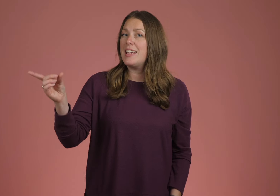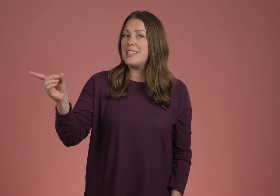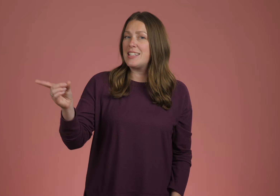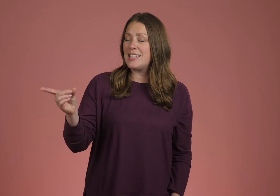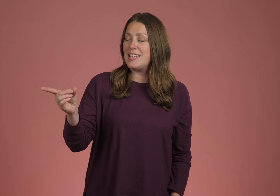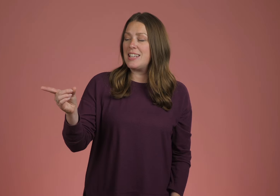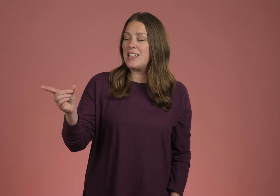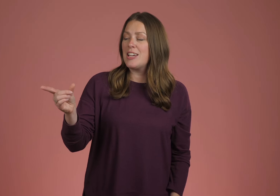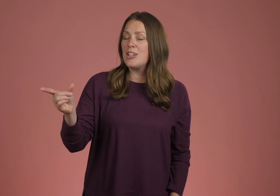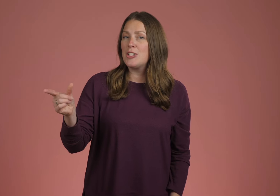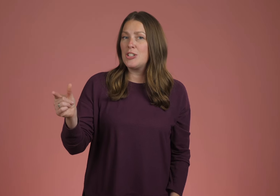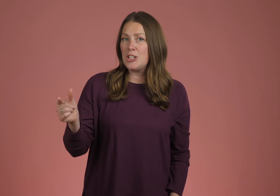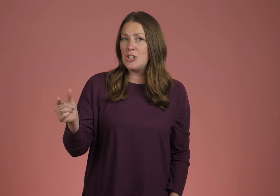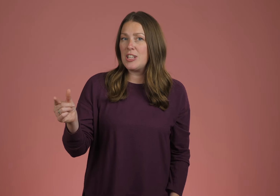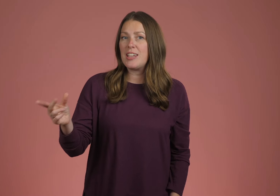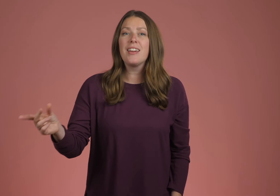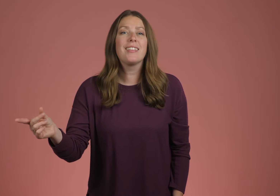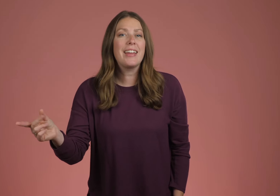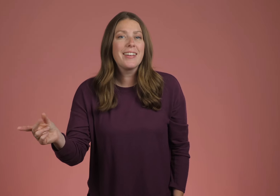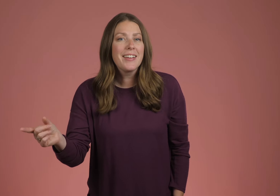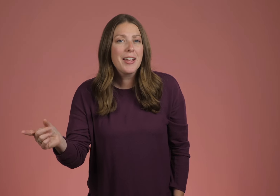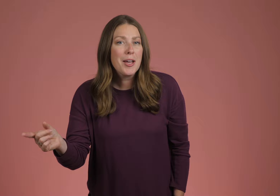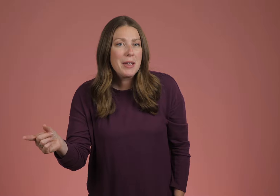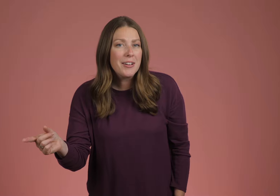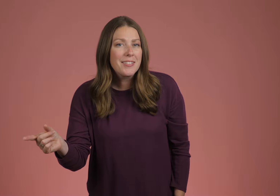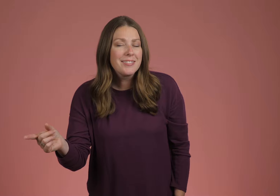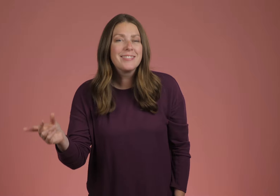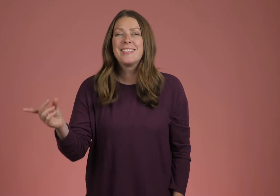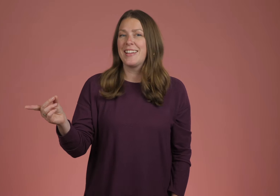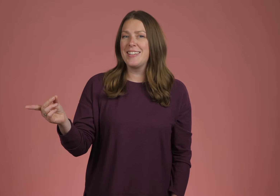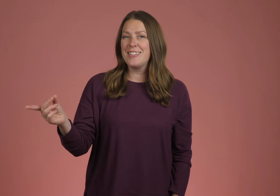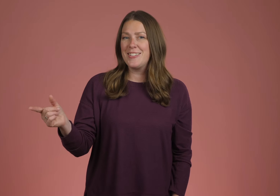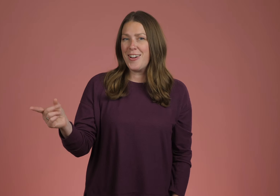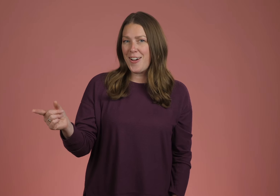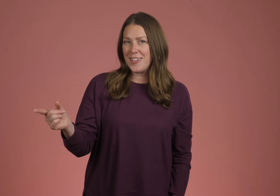is this d to G like. Come here. Dog.